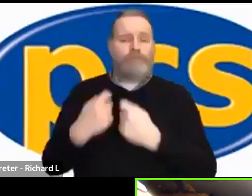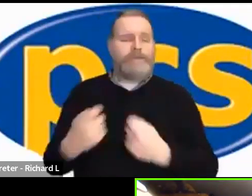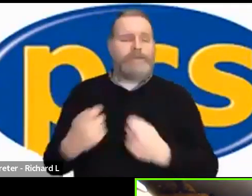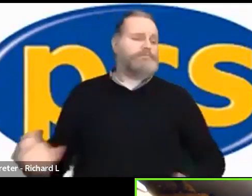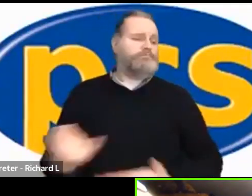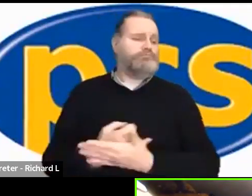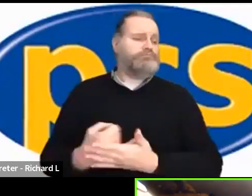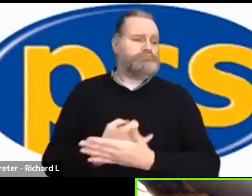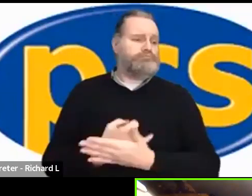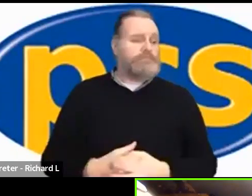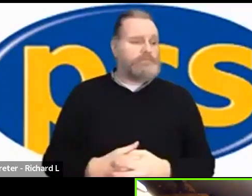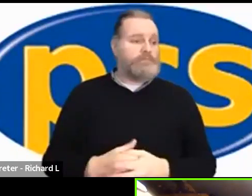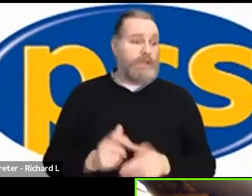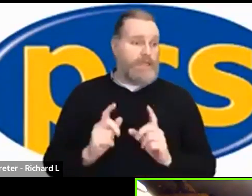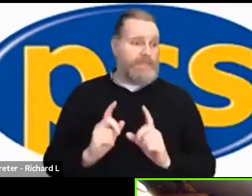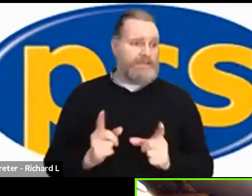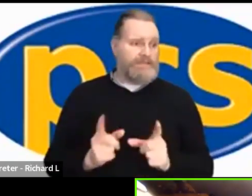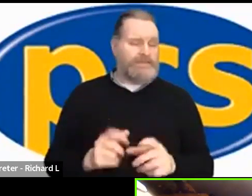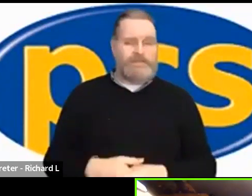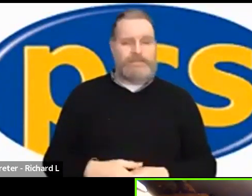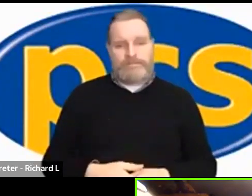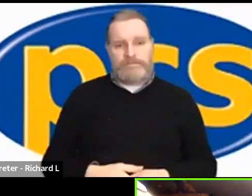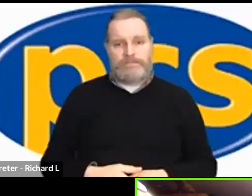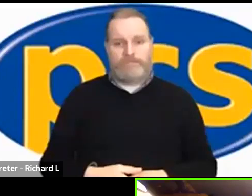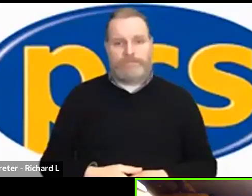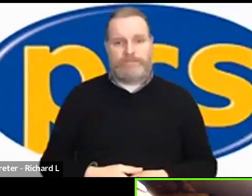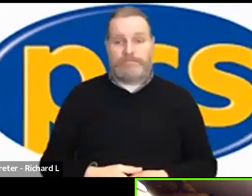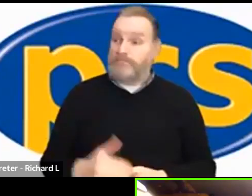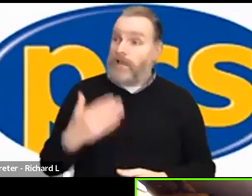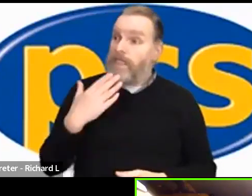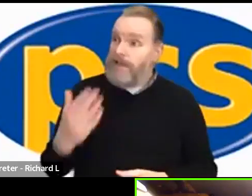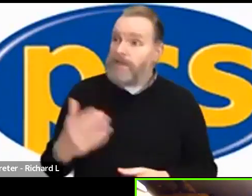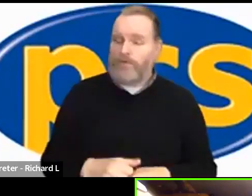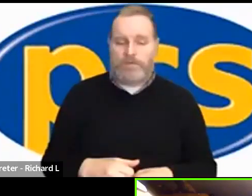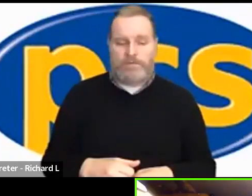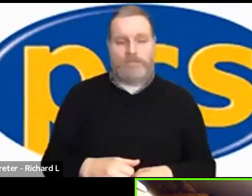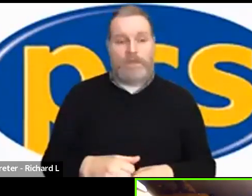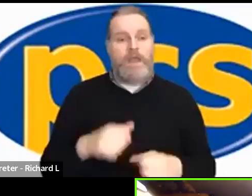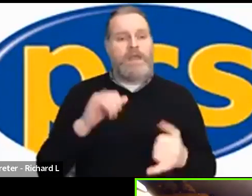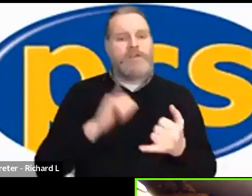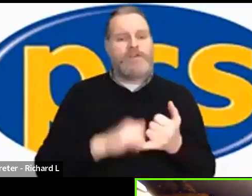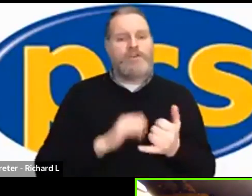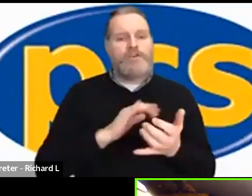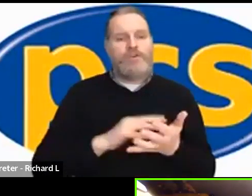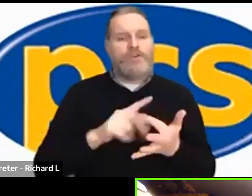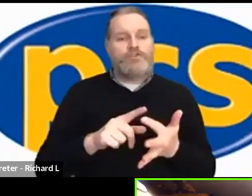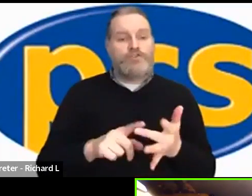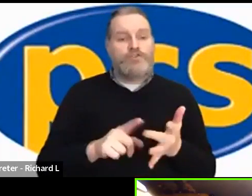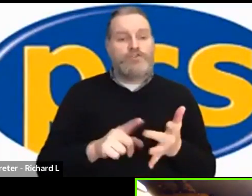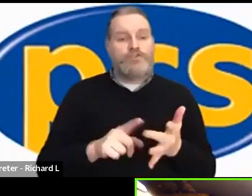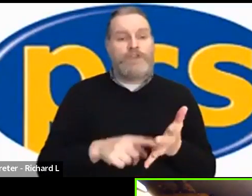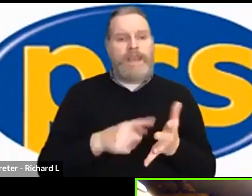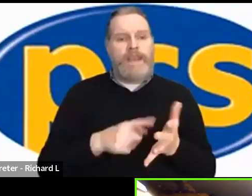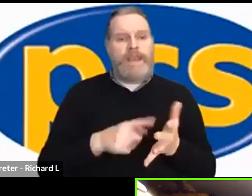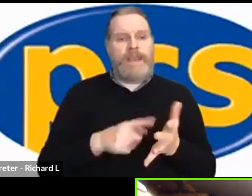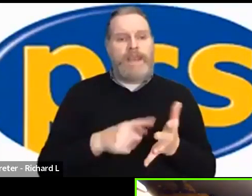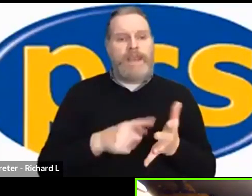frankly appallingly, by the Government, and this is our chance to show them them.